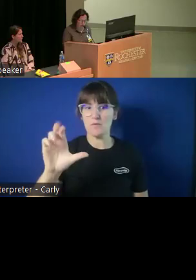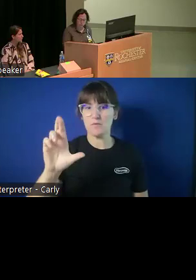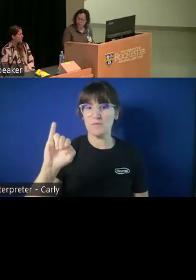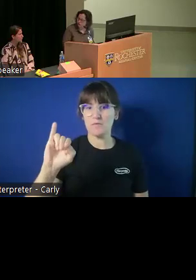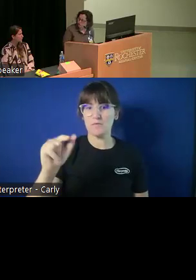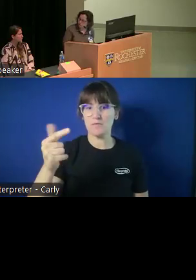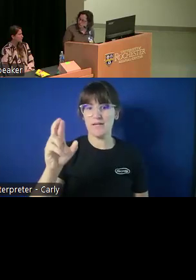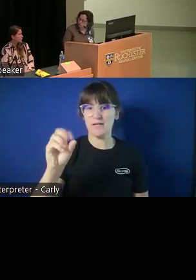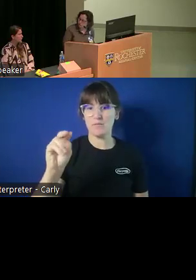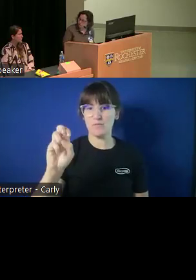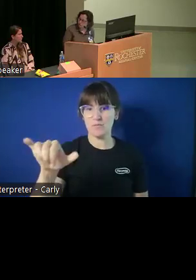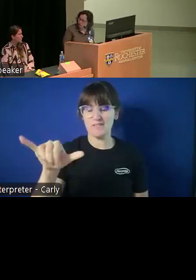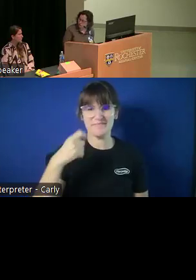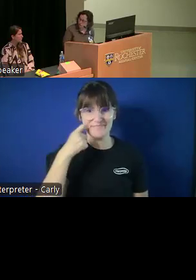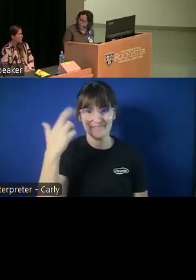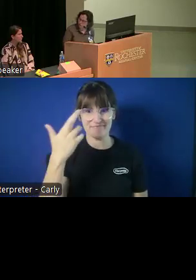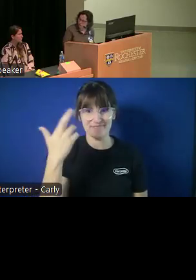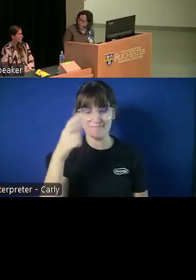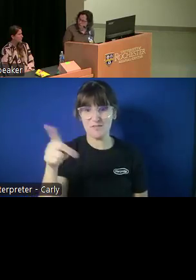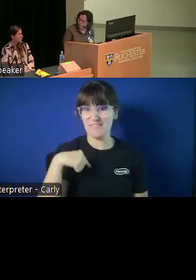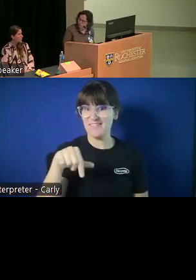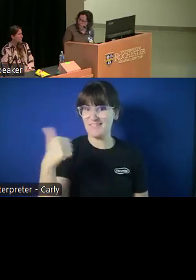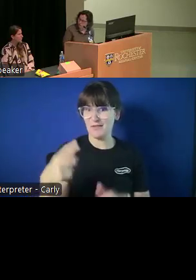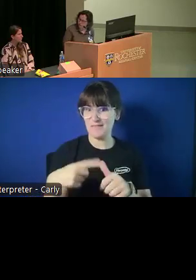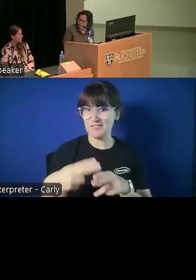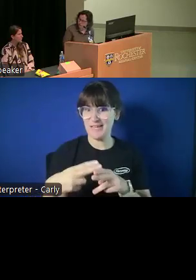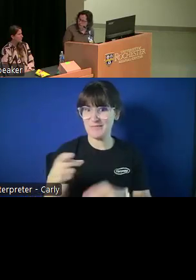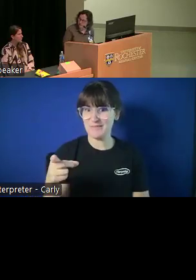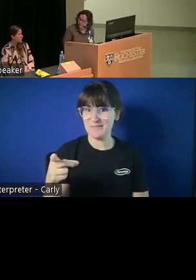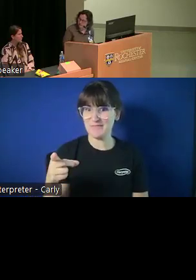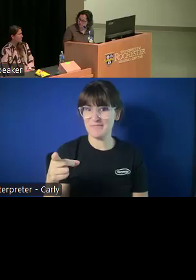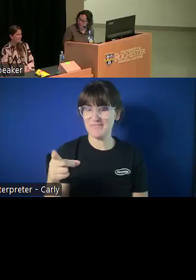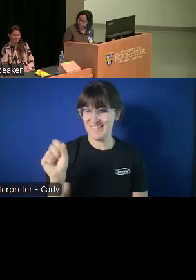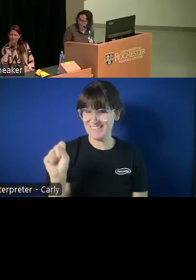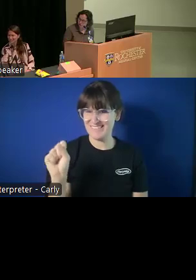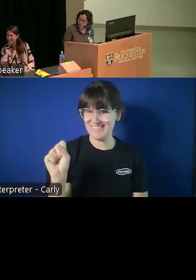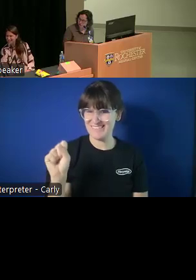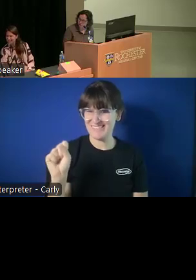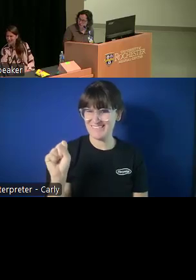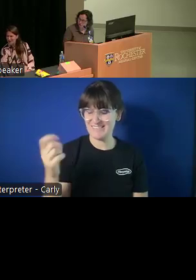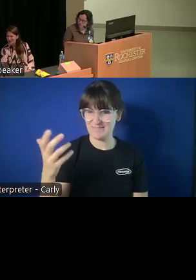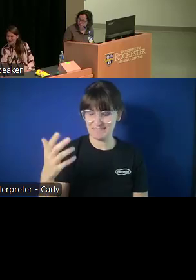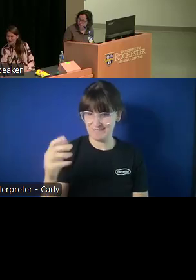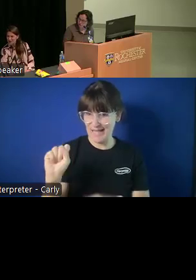uh who I just realized you have another first name yeah it's an S i don't know what it stands for